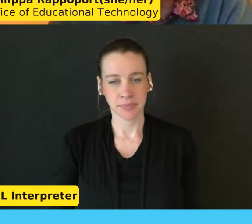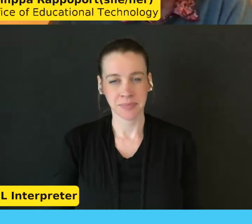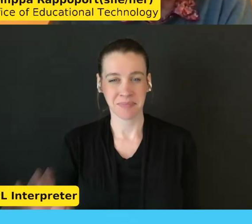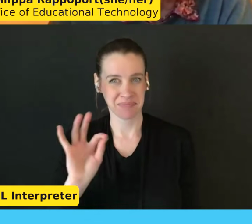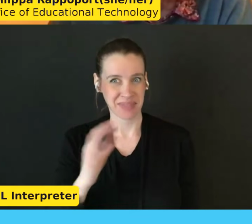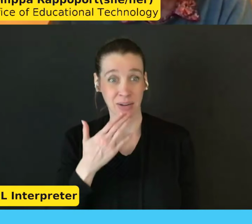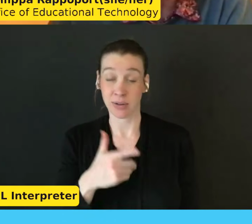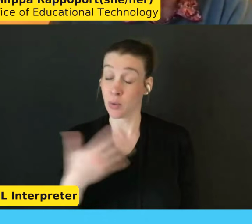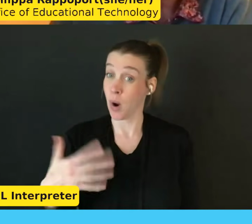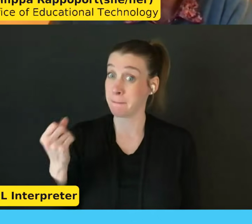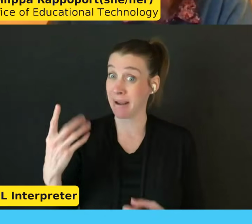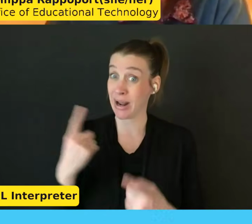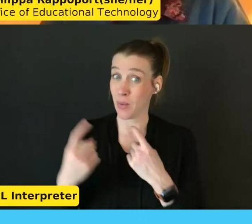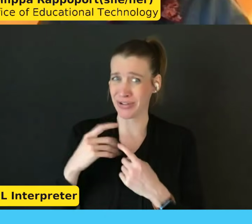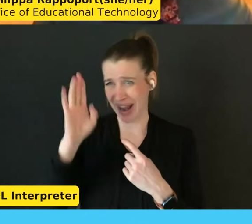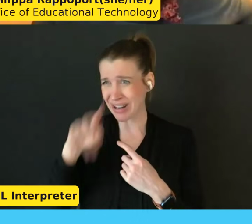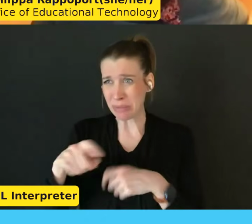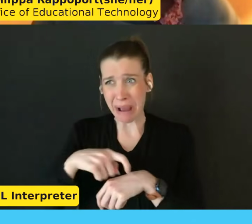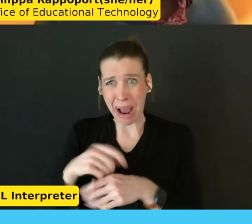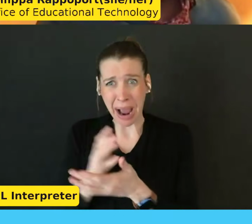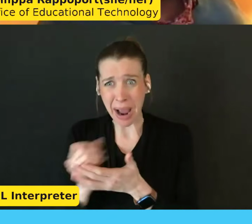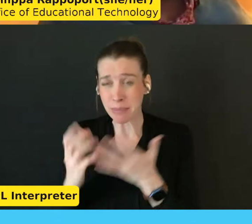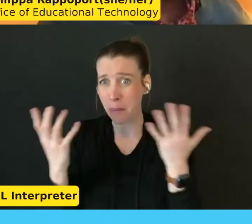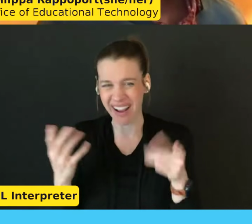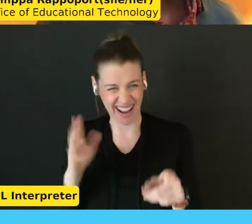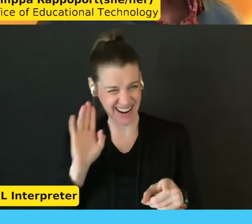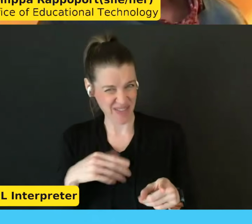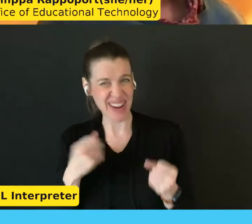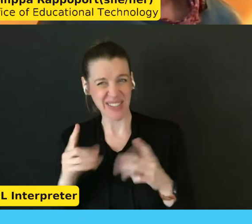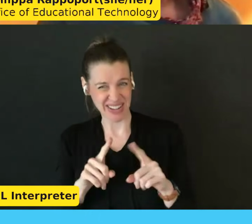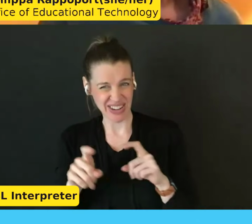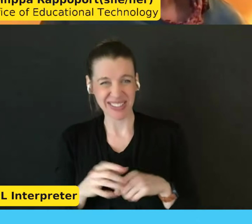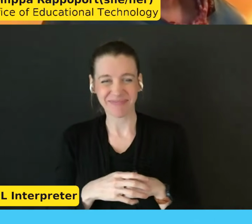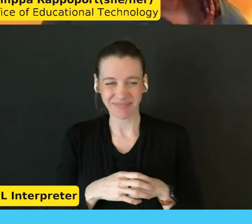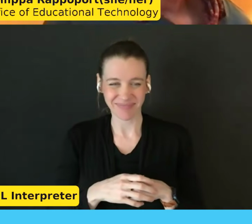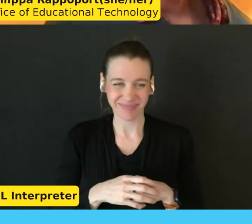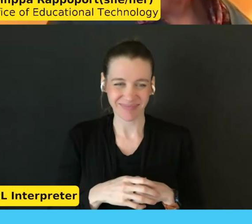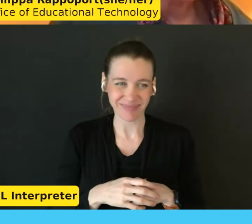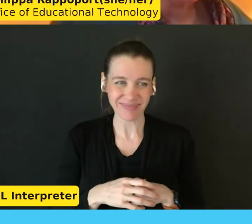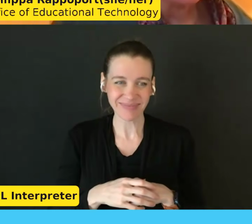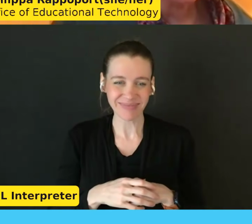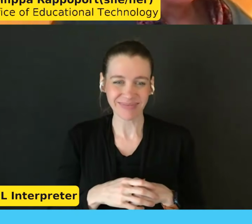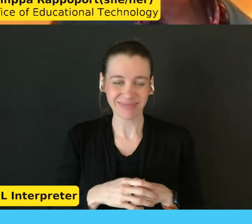hard enough to withstand the UV rays of the sun. Thank you. Awe so many questions. We're out of time.